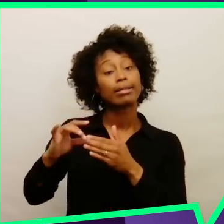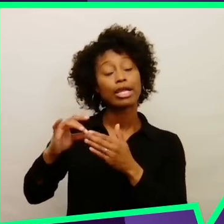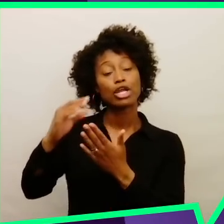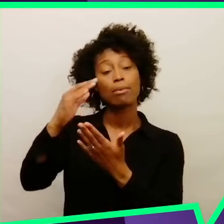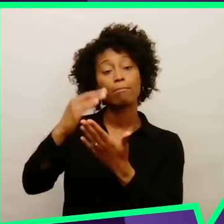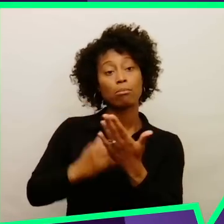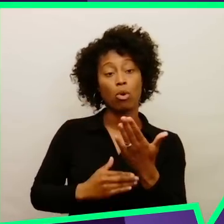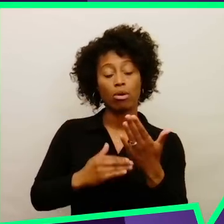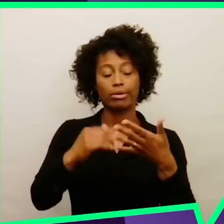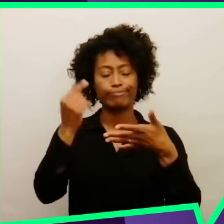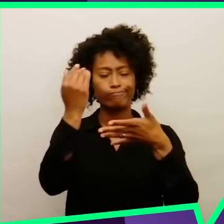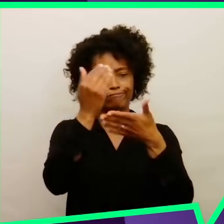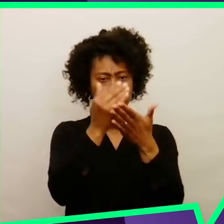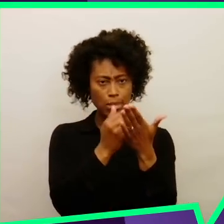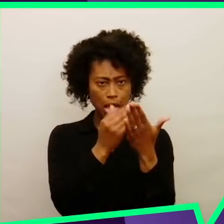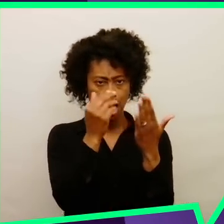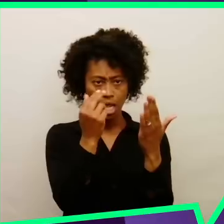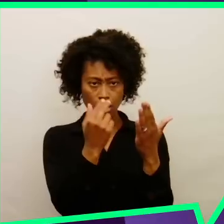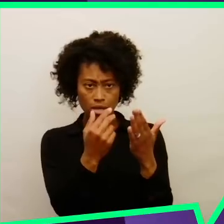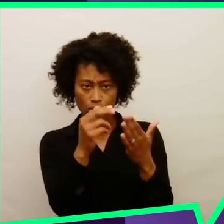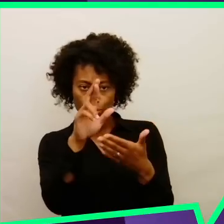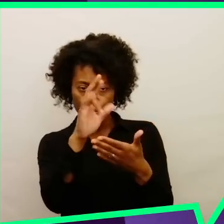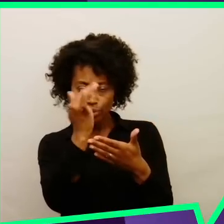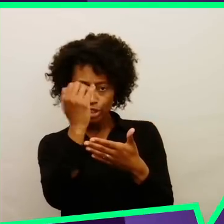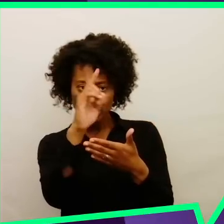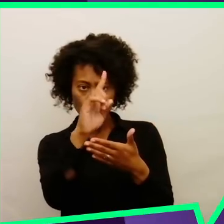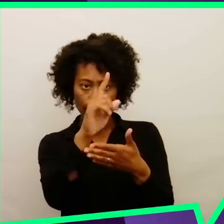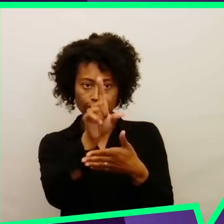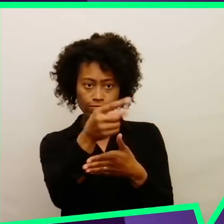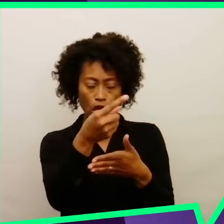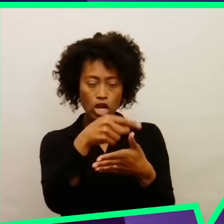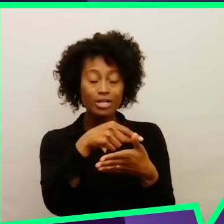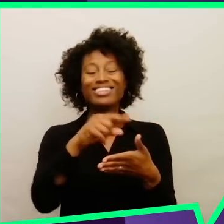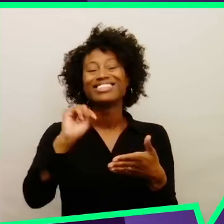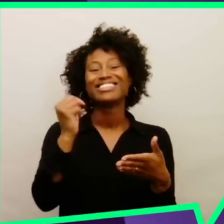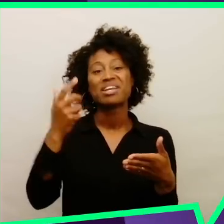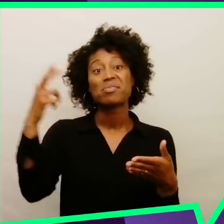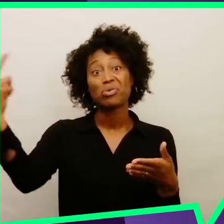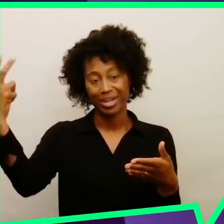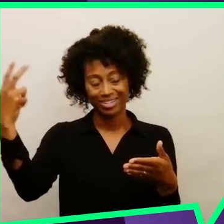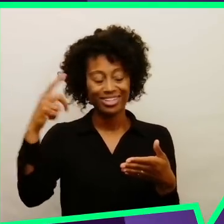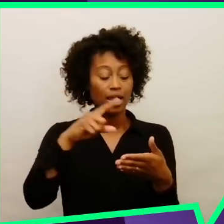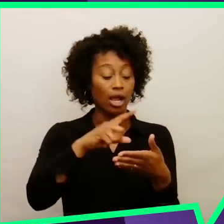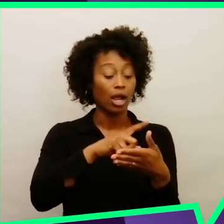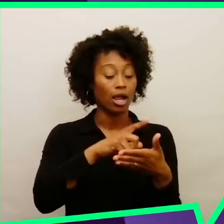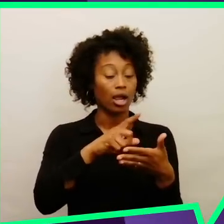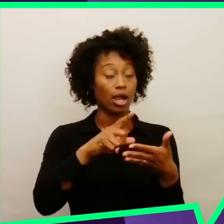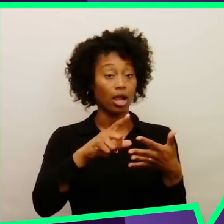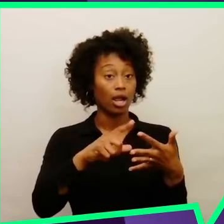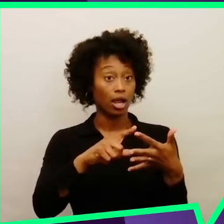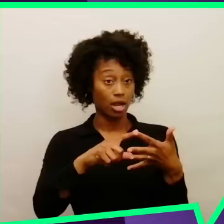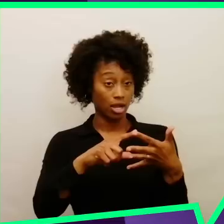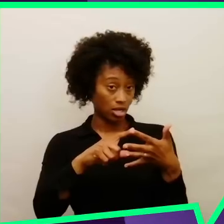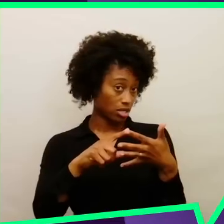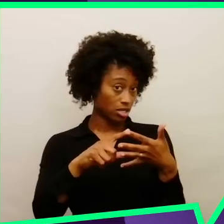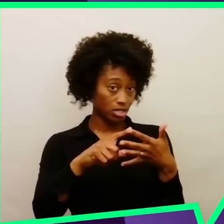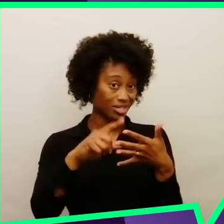It looks like we've got Richard in first. That's team 3 here, gang. And then, coming up after that, we've